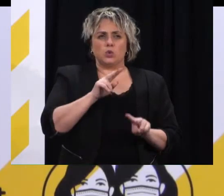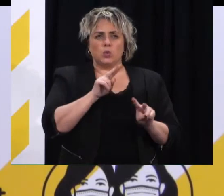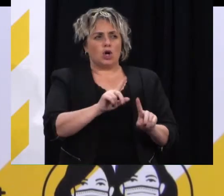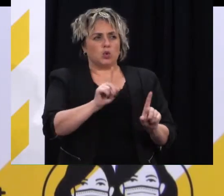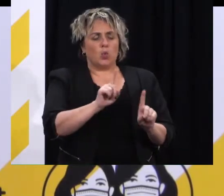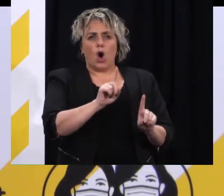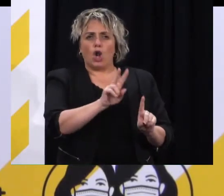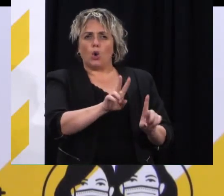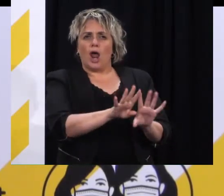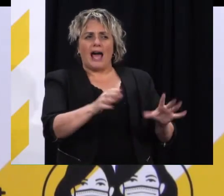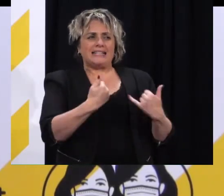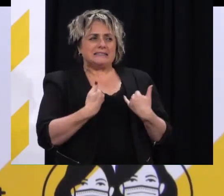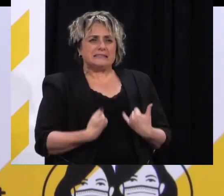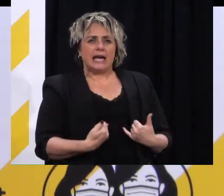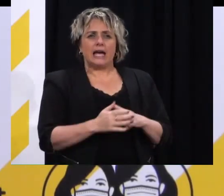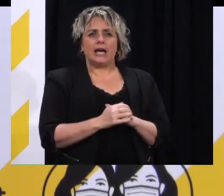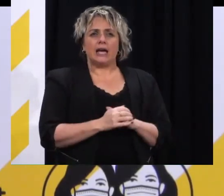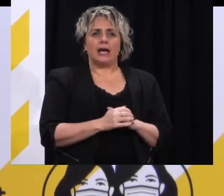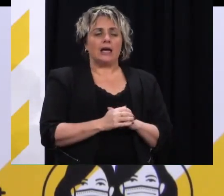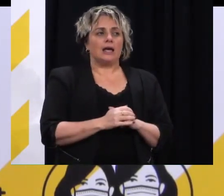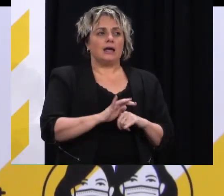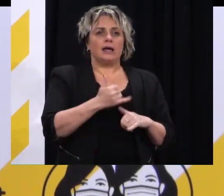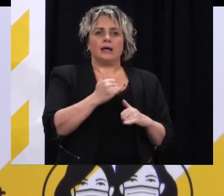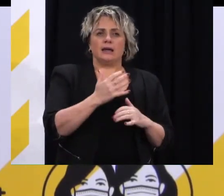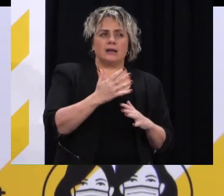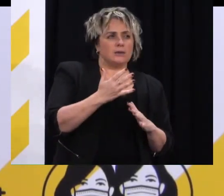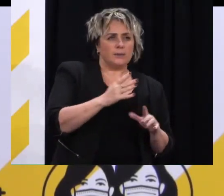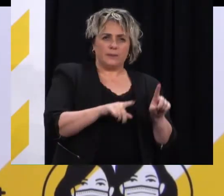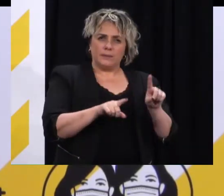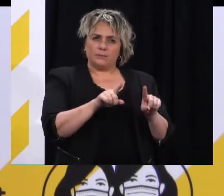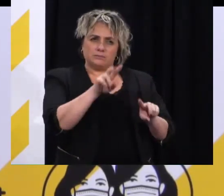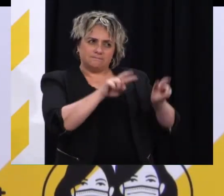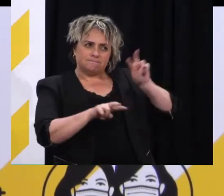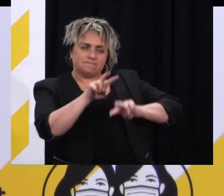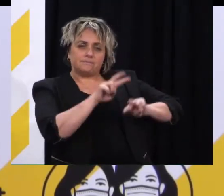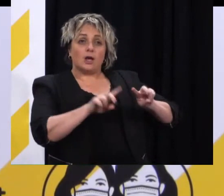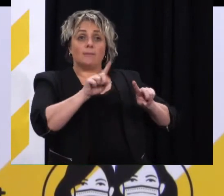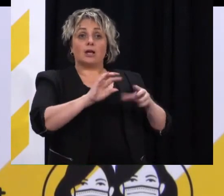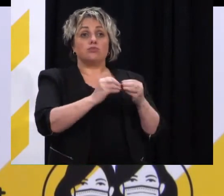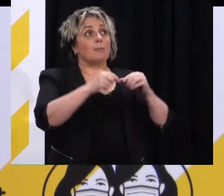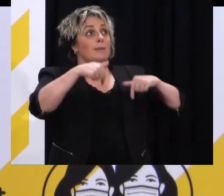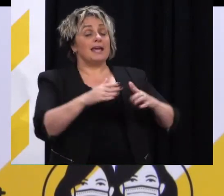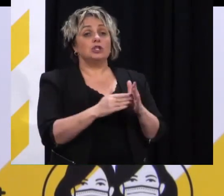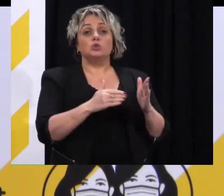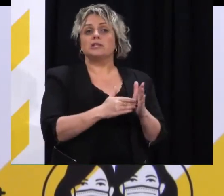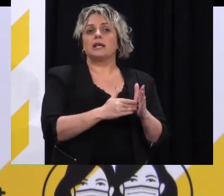some aspects of it that are concerning around its - the degree of illness it creates